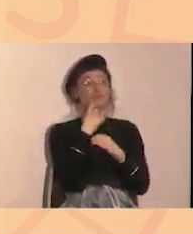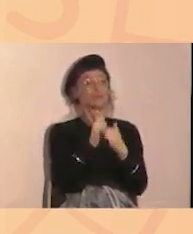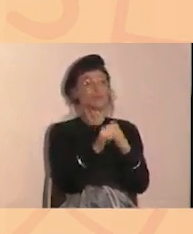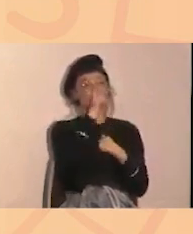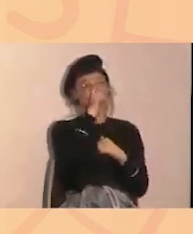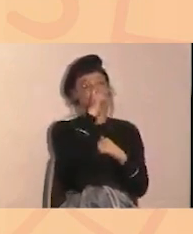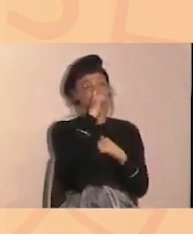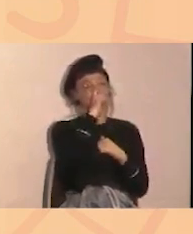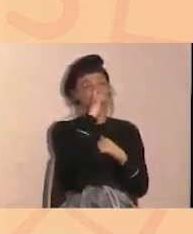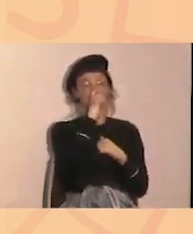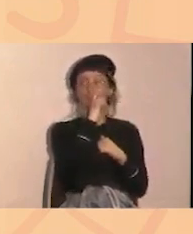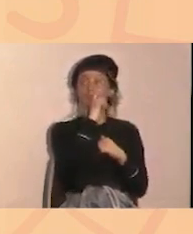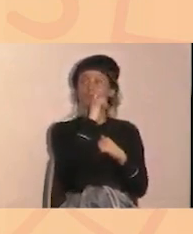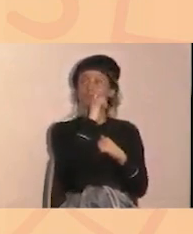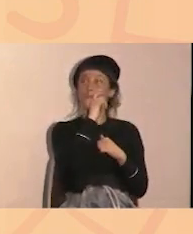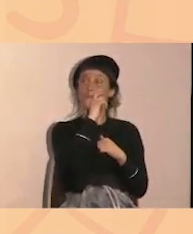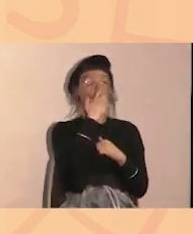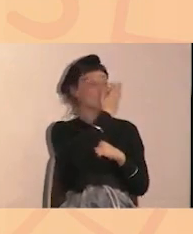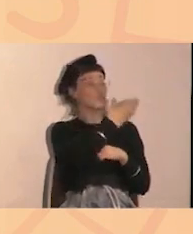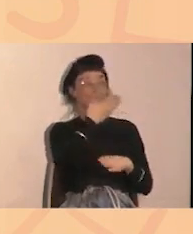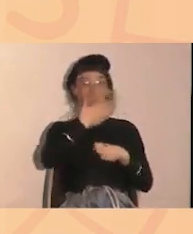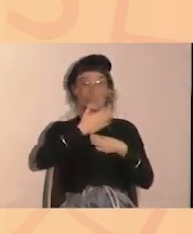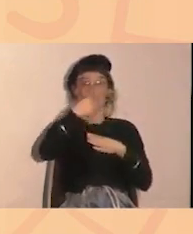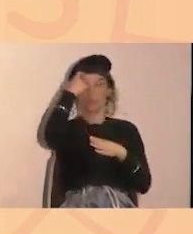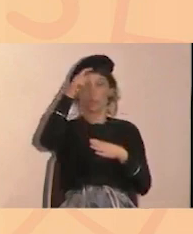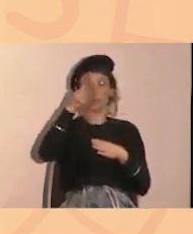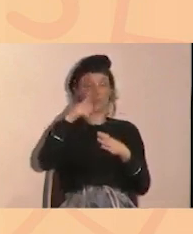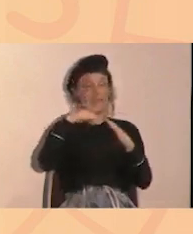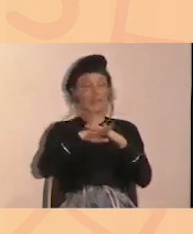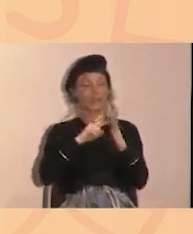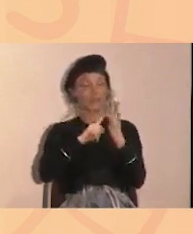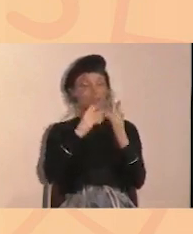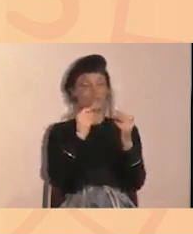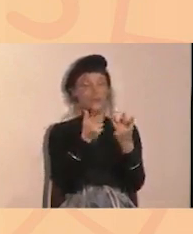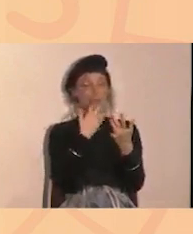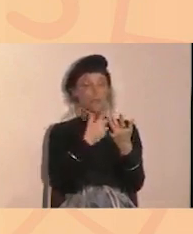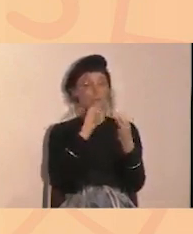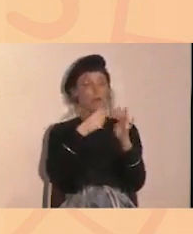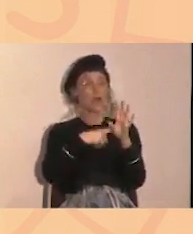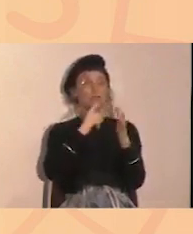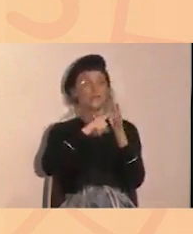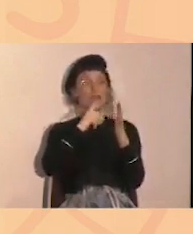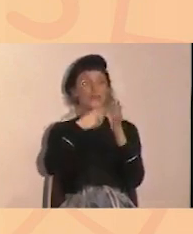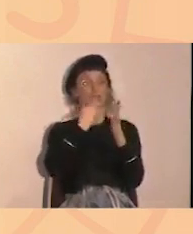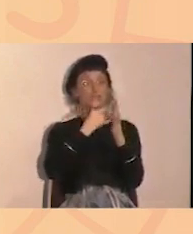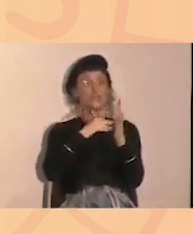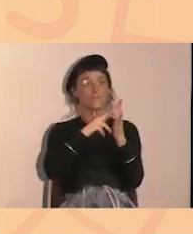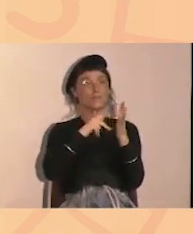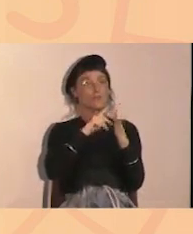So, this is a work called 'Into Something Else' by Jasmine Togo-Brisby, an Australian South Sea Islander artist who has just